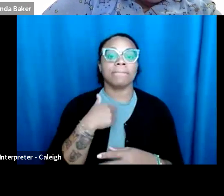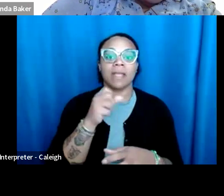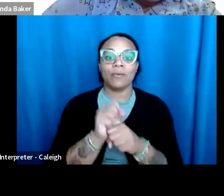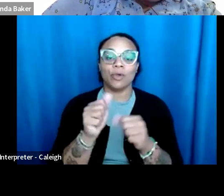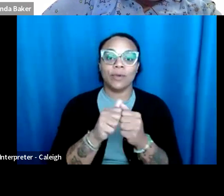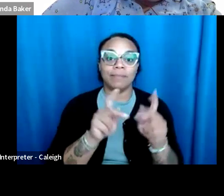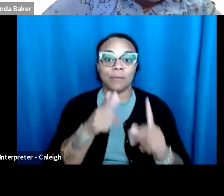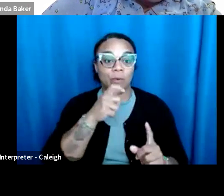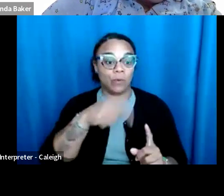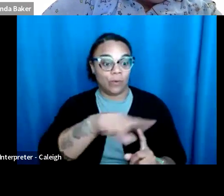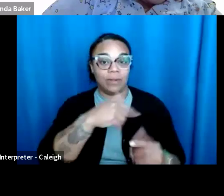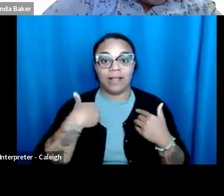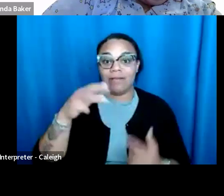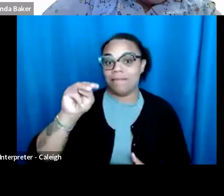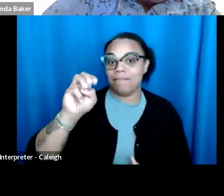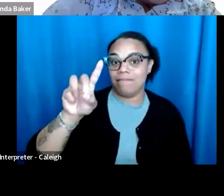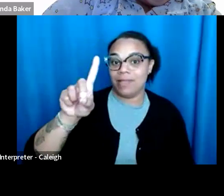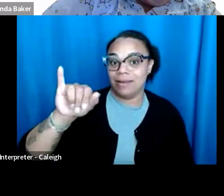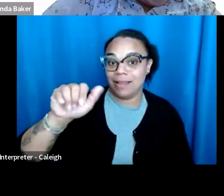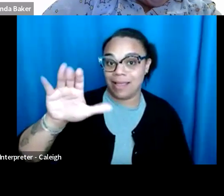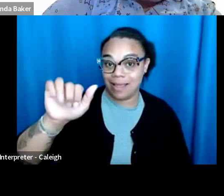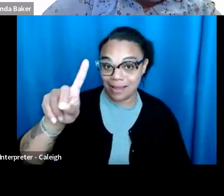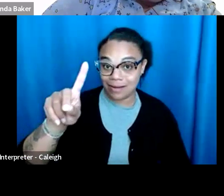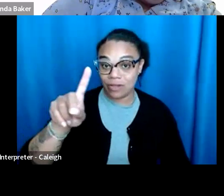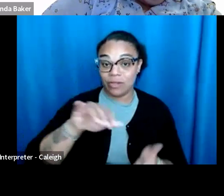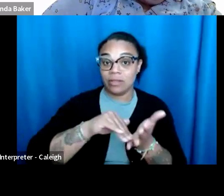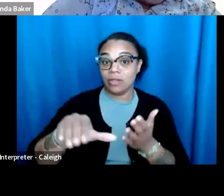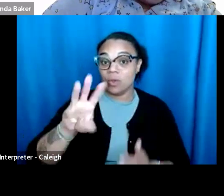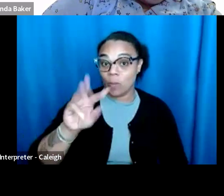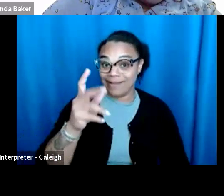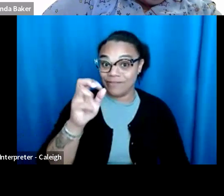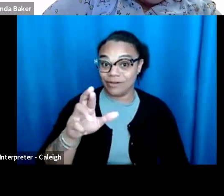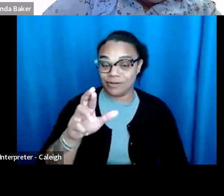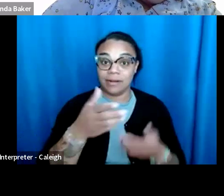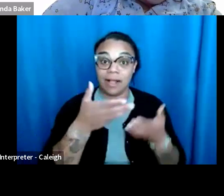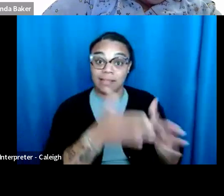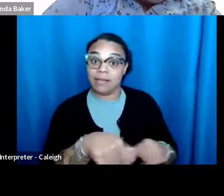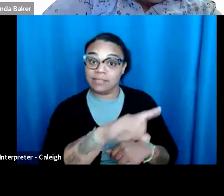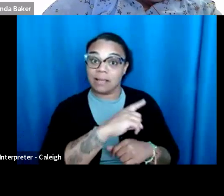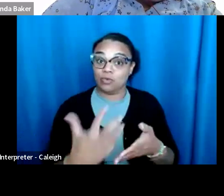that allows them to make more money than they would traditionally